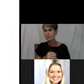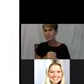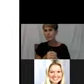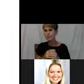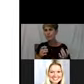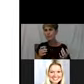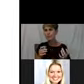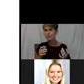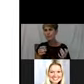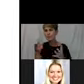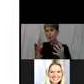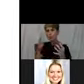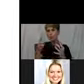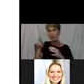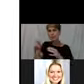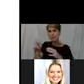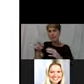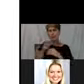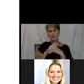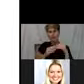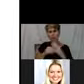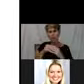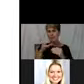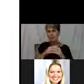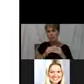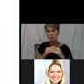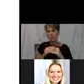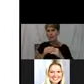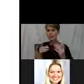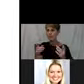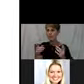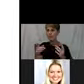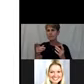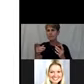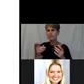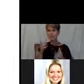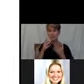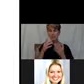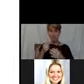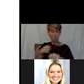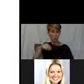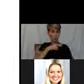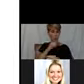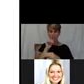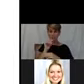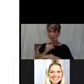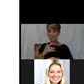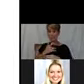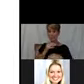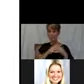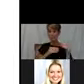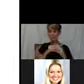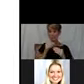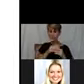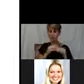And we want them to be comfortable even if it's in a space and we're not comfortable. So even if it's a mobile RV that we've driven close to them,